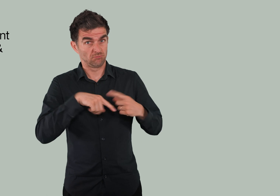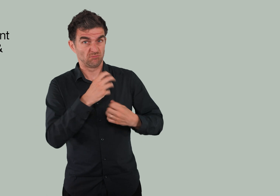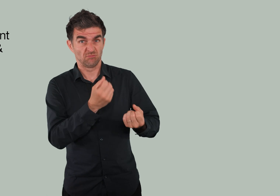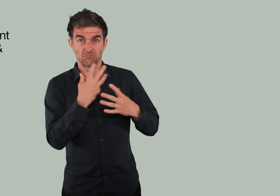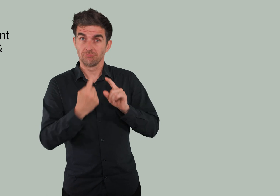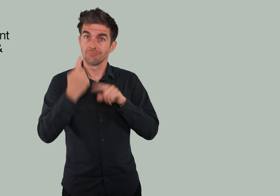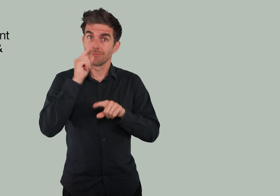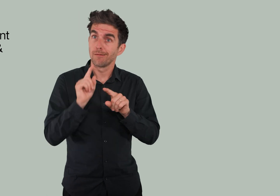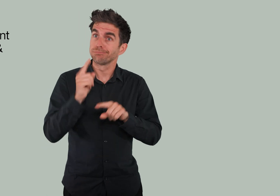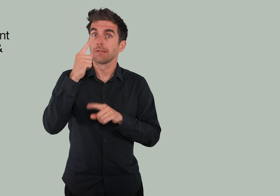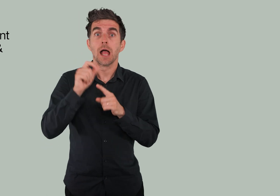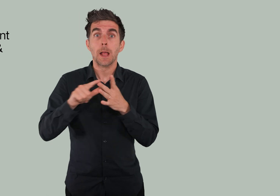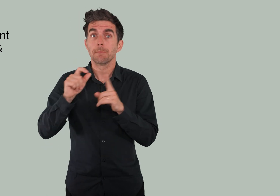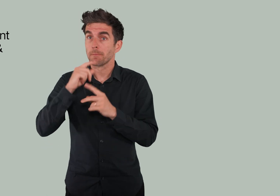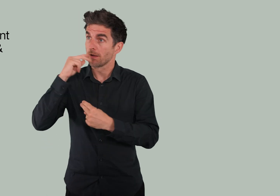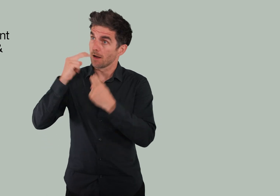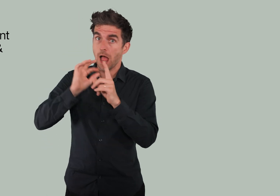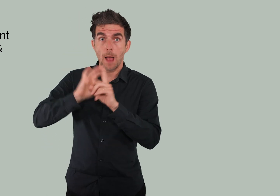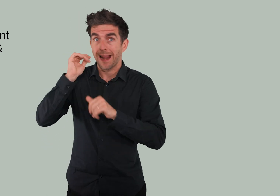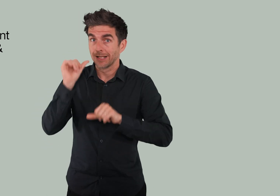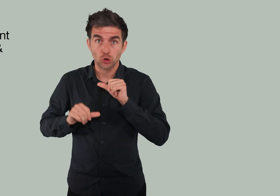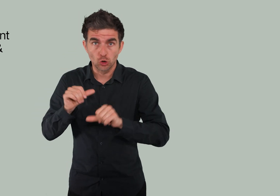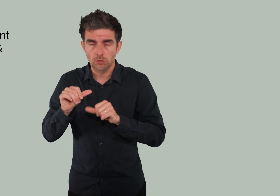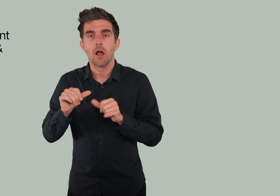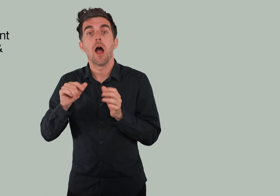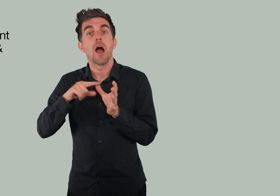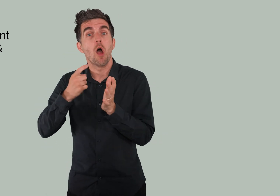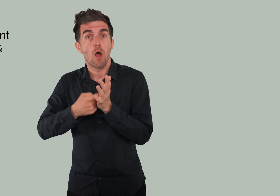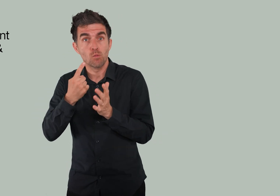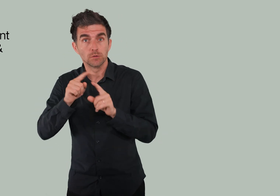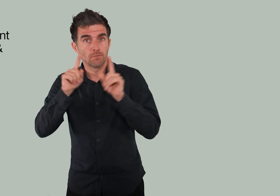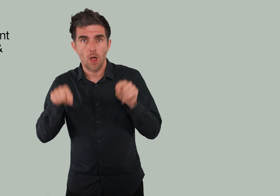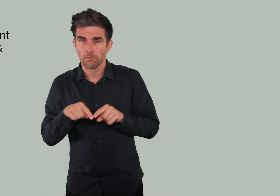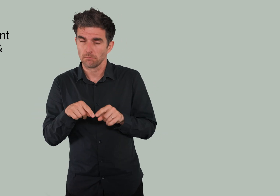to what customers experience during their initial PIP application, with the AR1 form